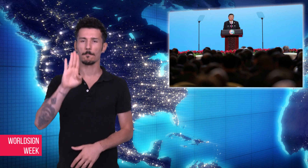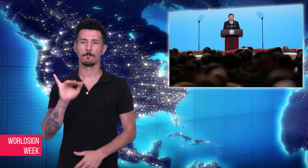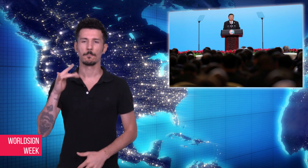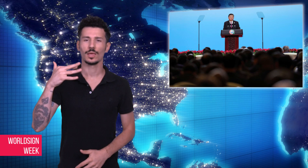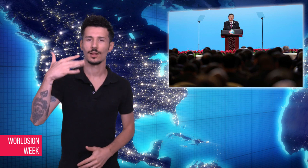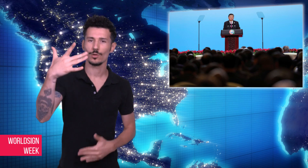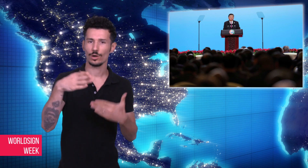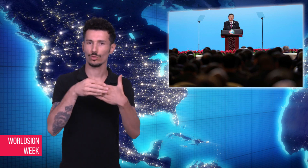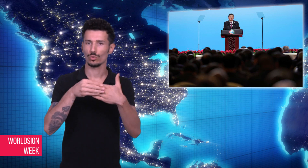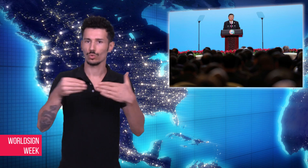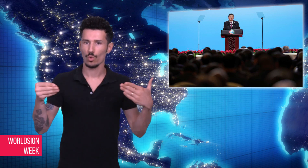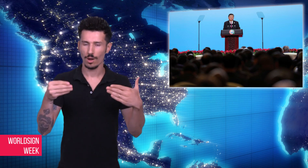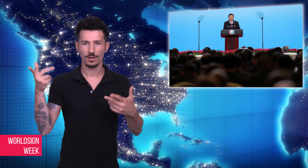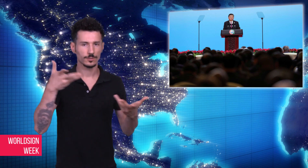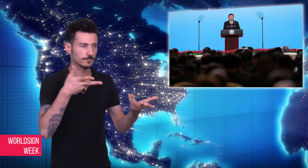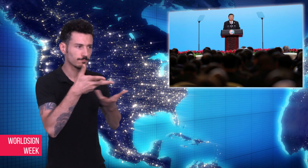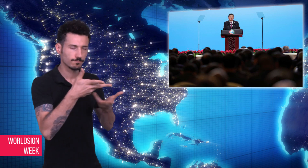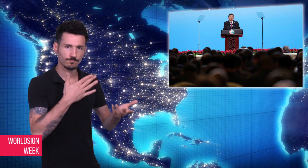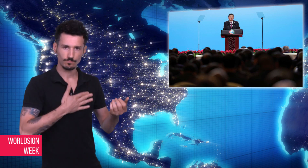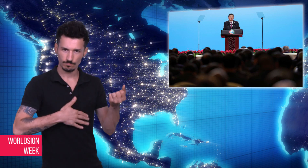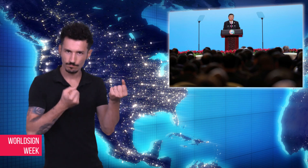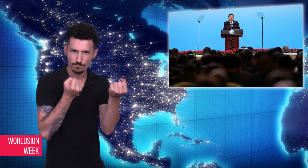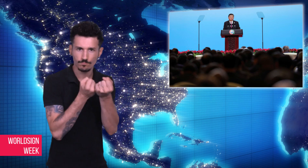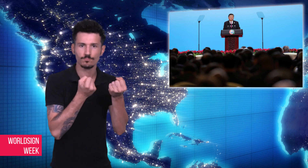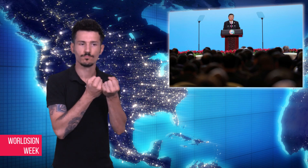investment, and loans in Africa.